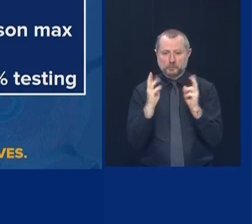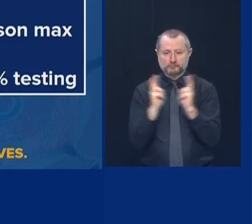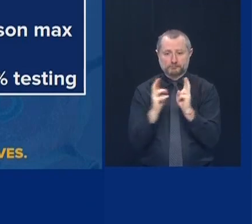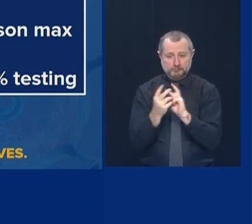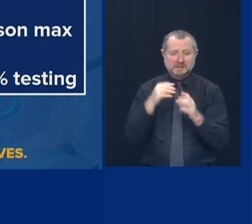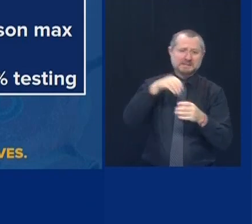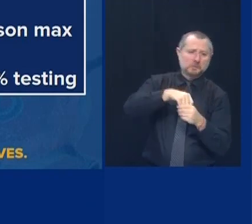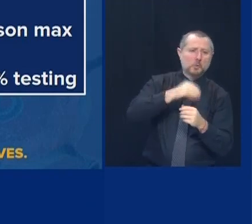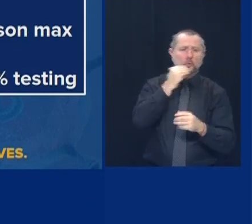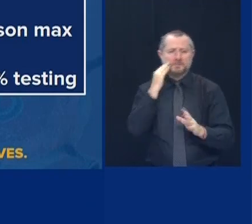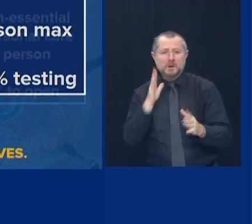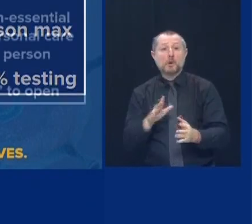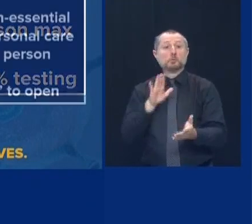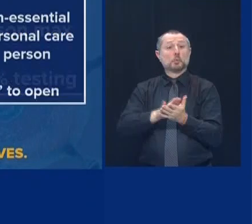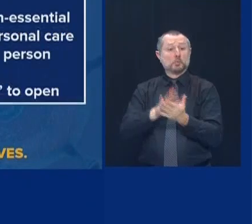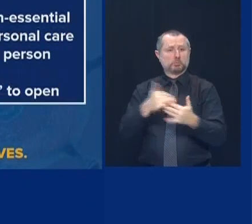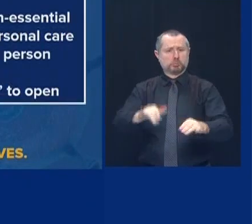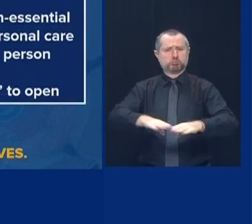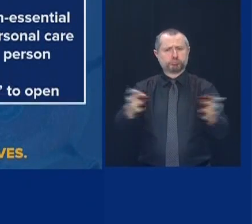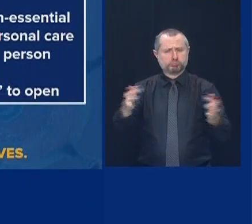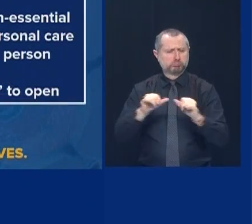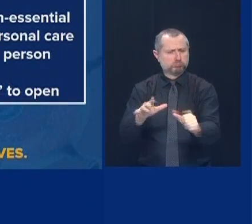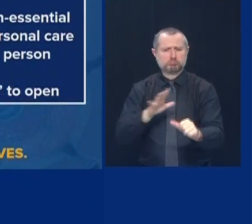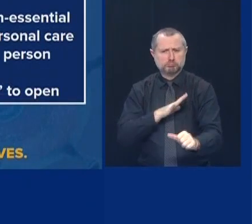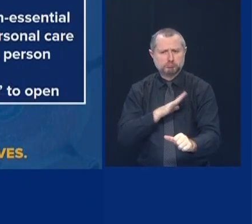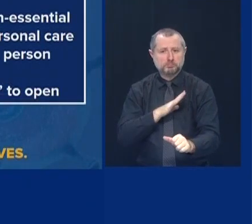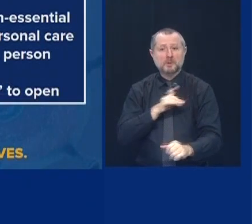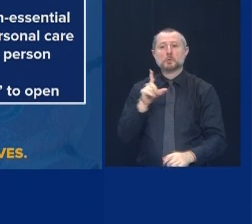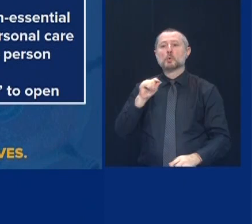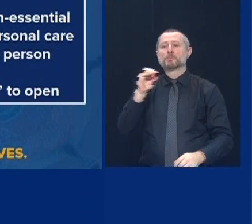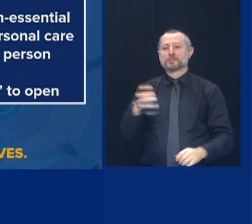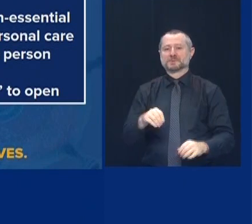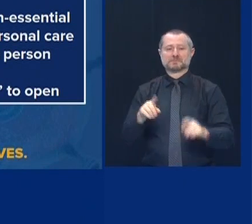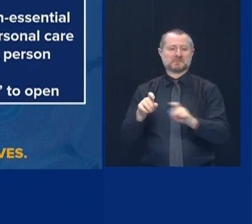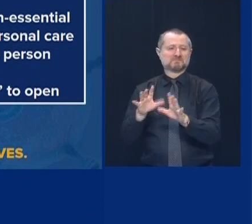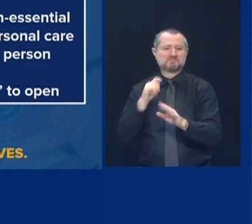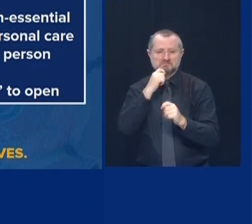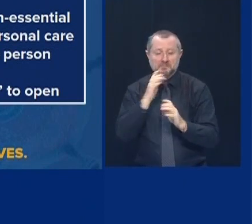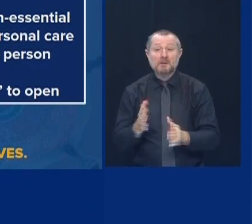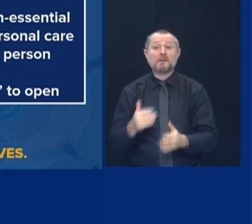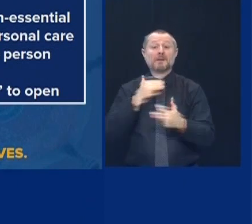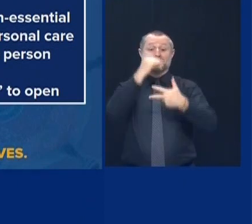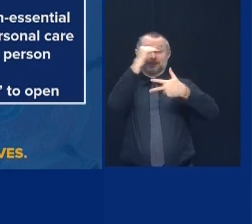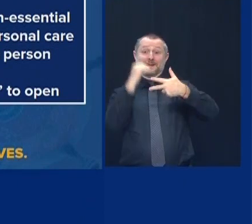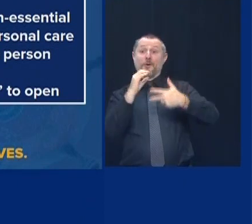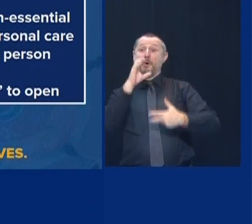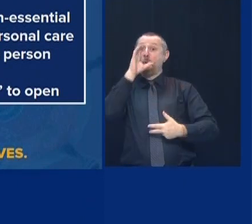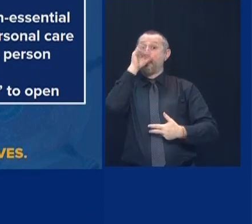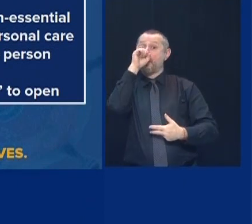MASS GATHERINGS ISÑi 25%lp AND IN DOORÑi DINING. SCHOOLS ARE OPENED BUT YOU HAVE